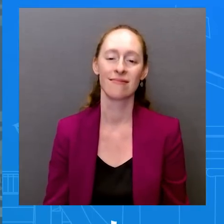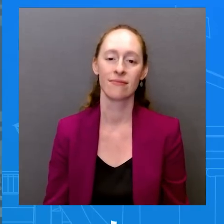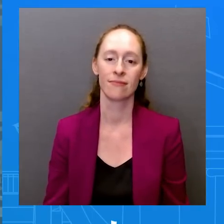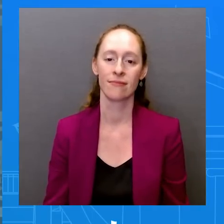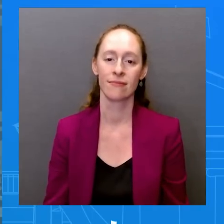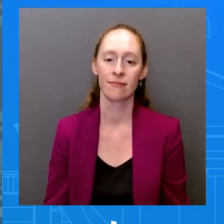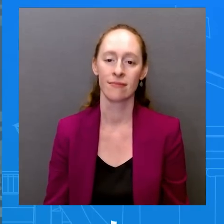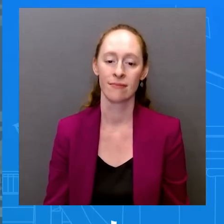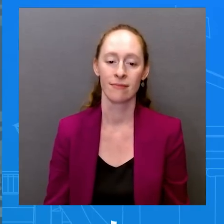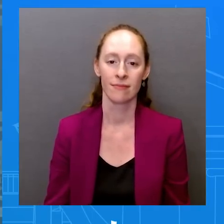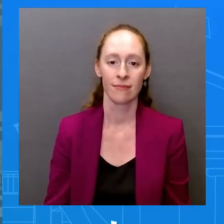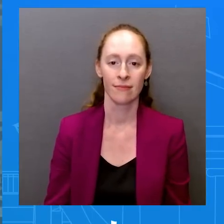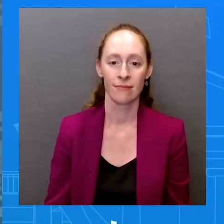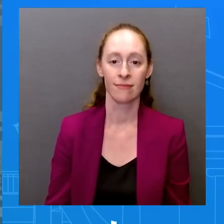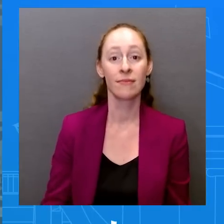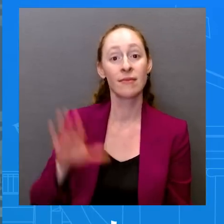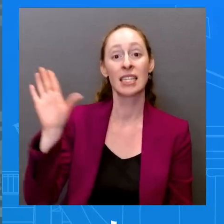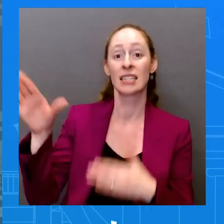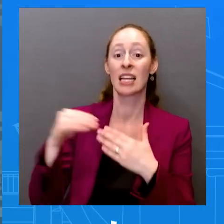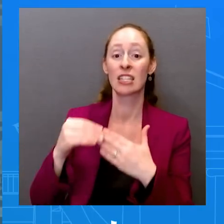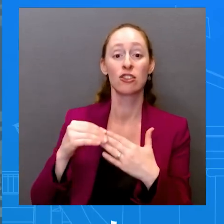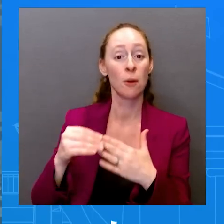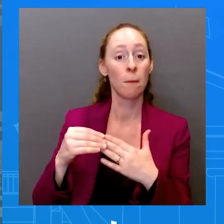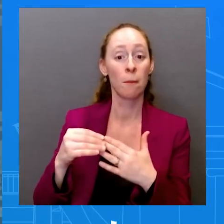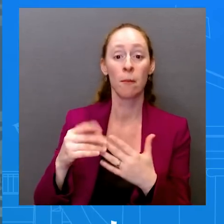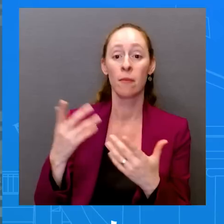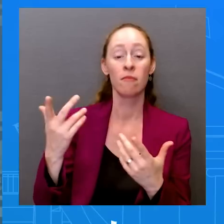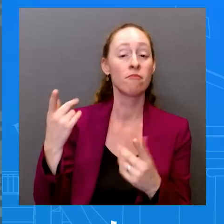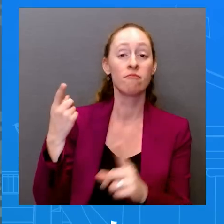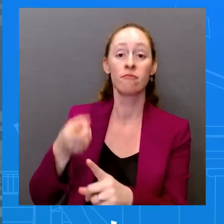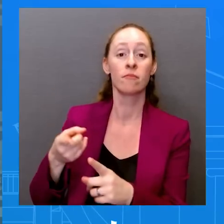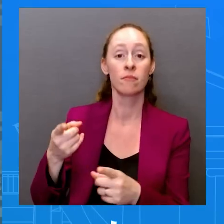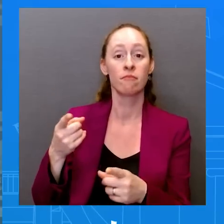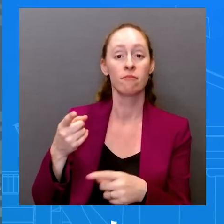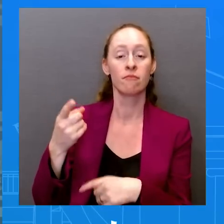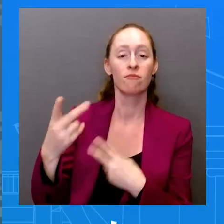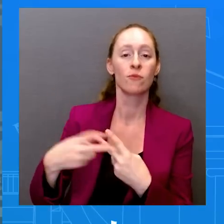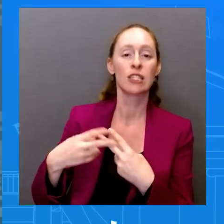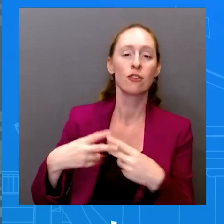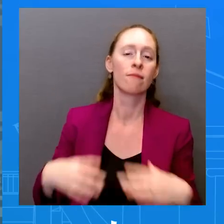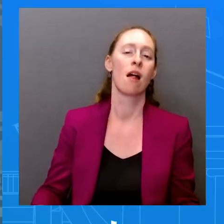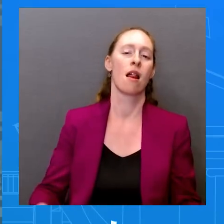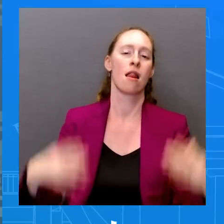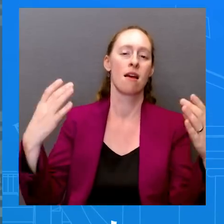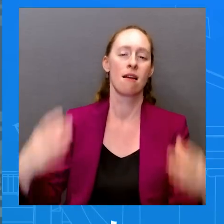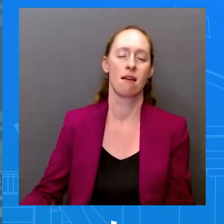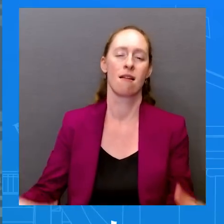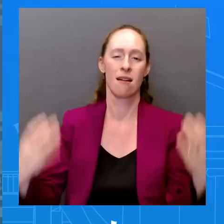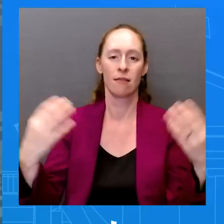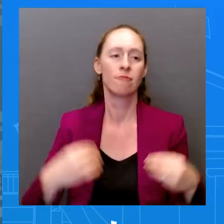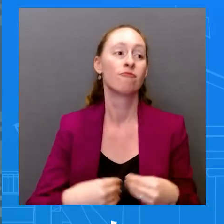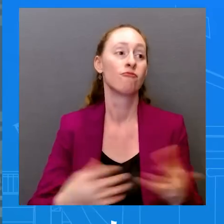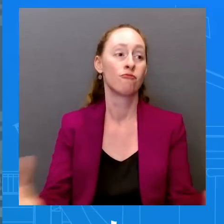and making sure that we tap those -- that historic tapping of the Strategic Petroleum of 1 million a day for --